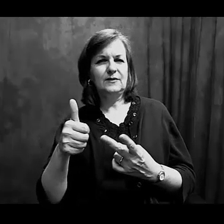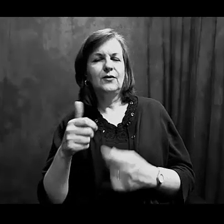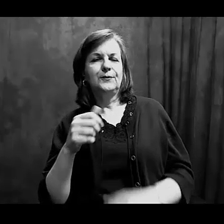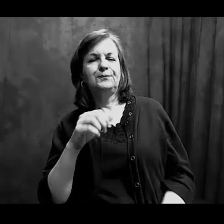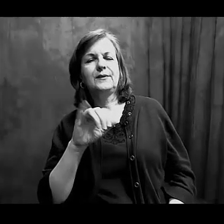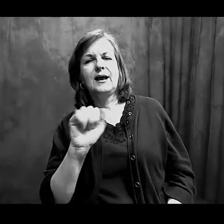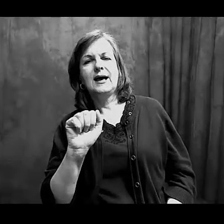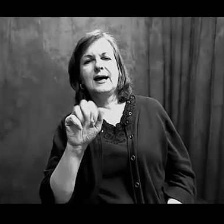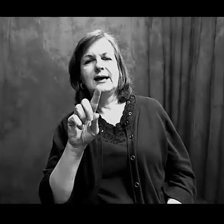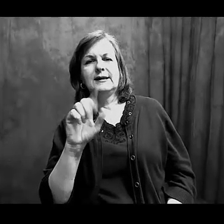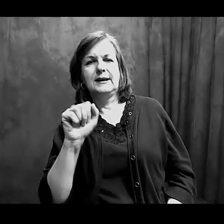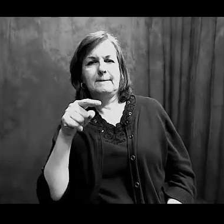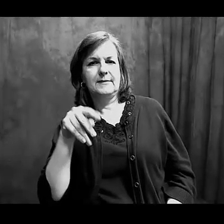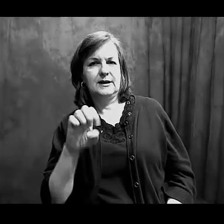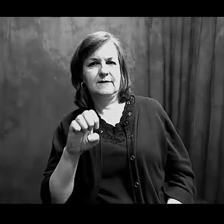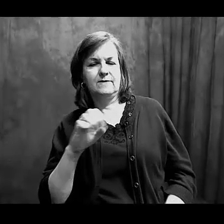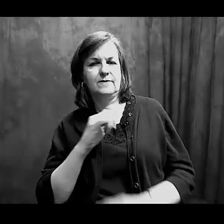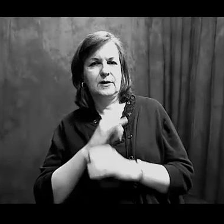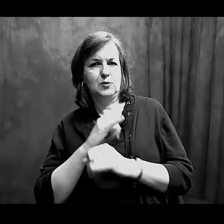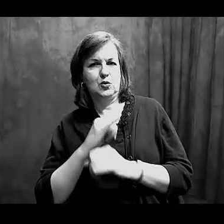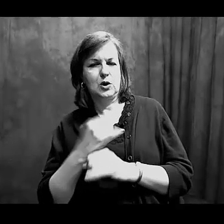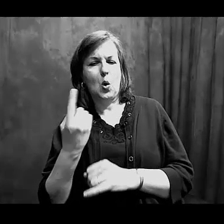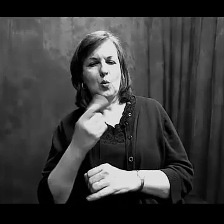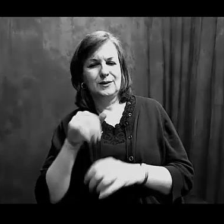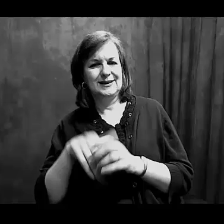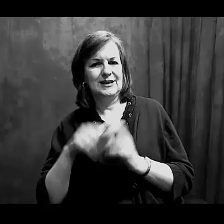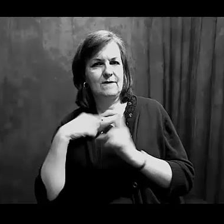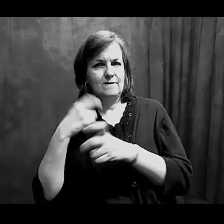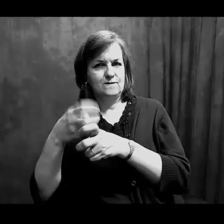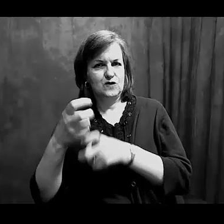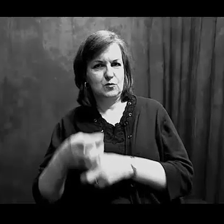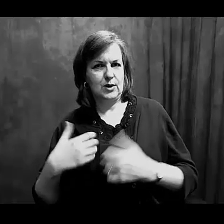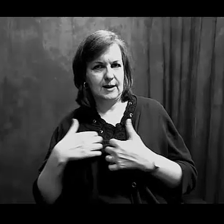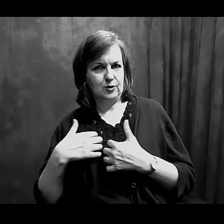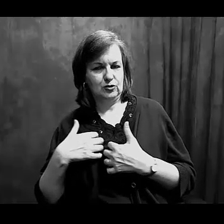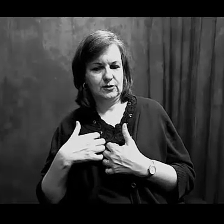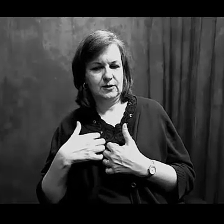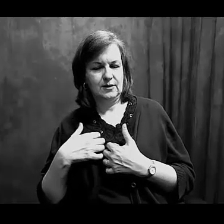adaptive immunity this is only found in vertebrates this